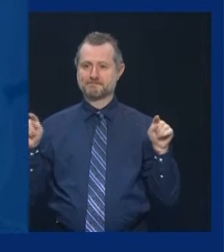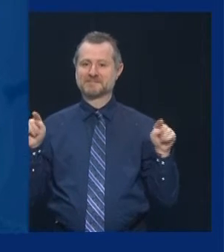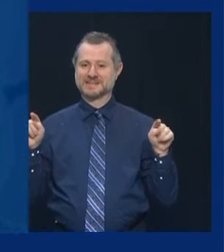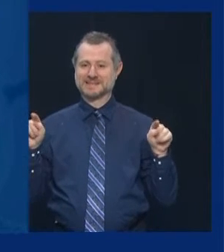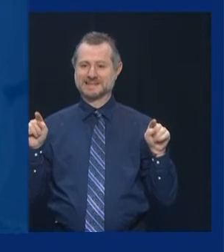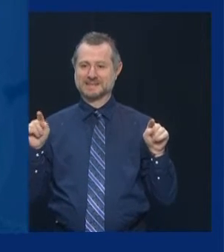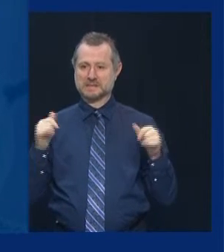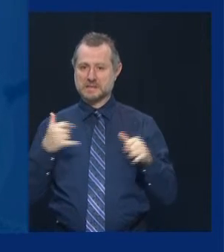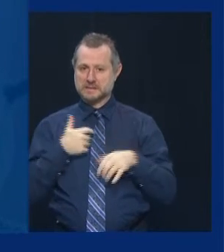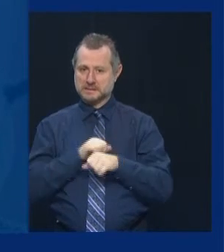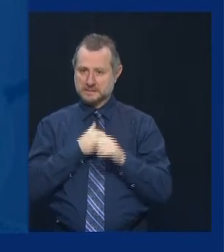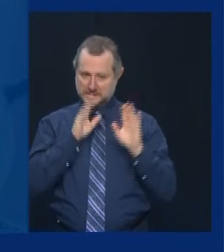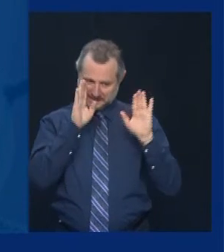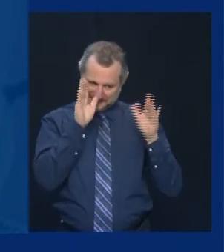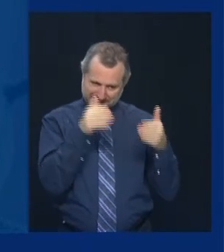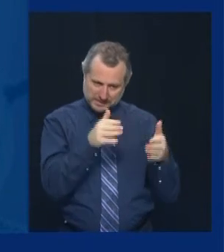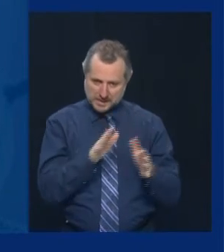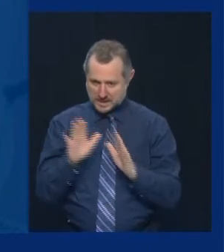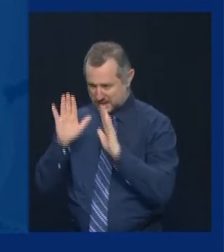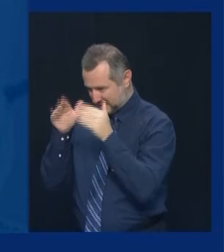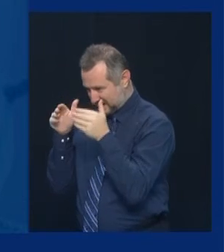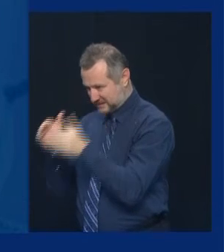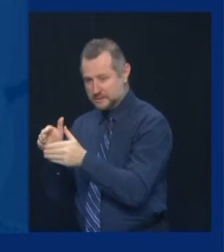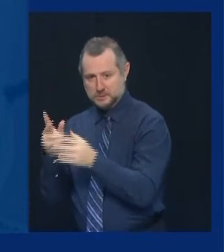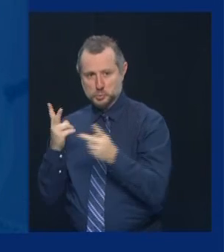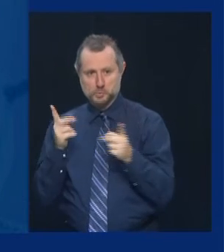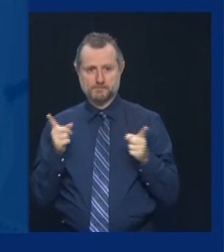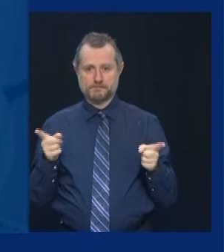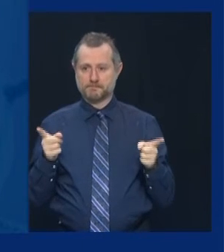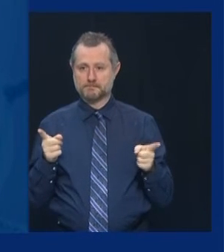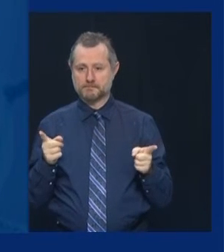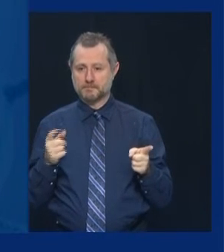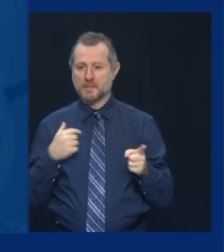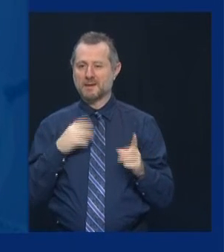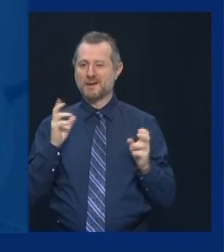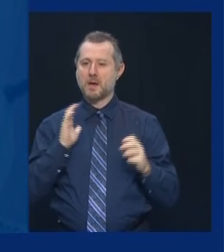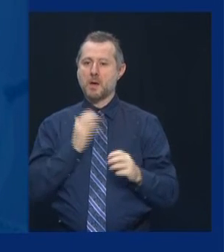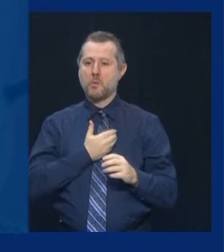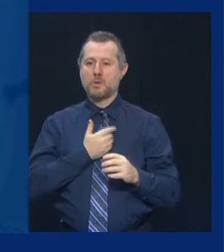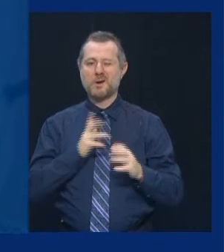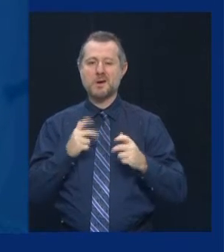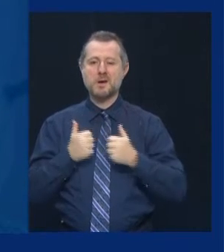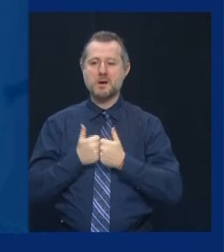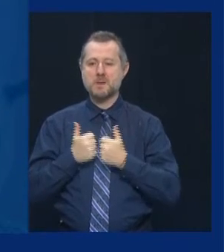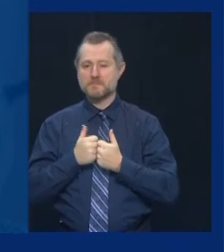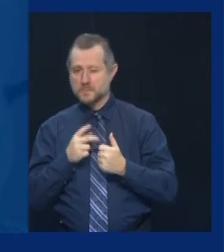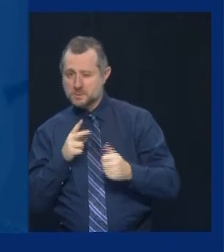MOHAWK VALLEY. THOSE ARE THE PROBLEM AREAS THAT